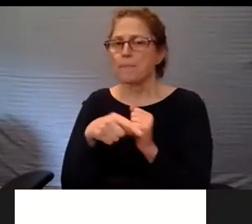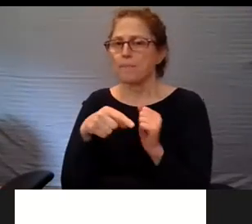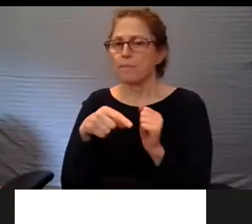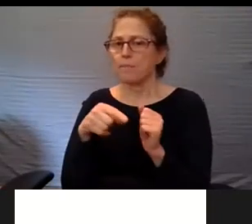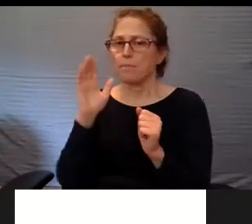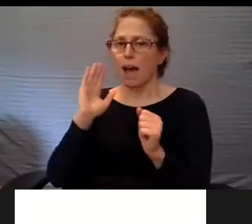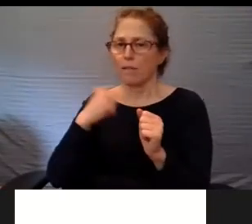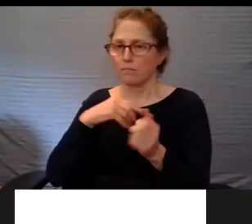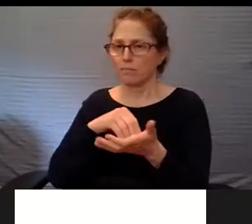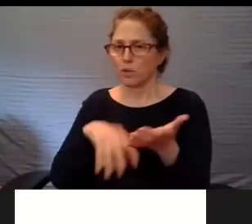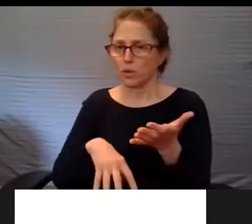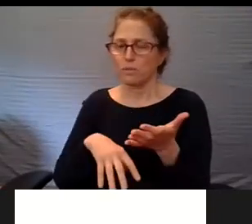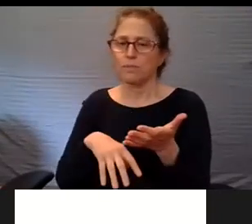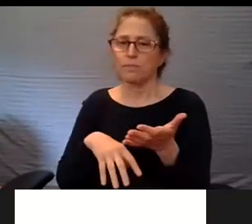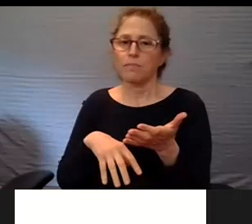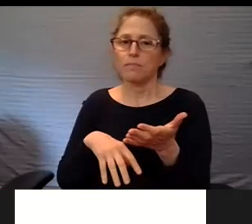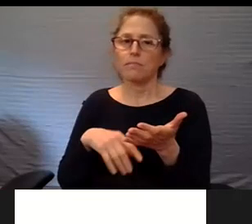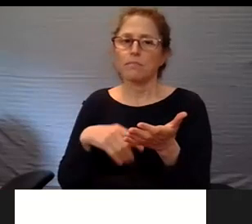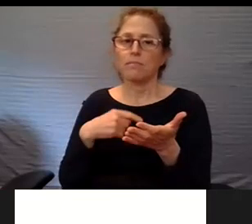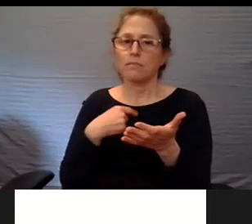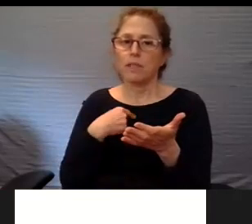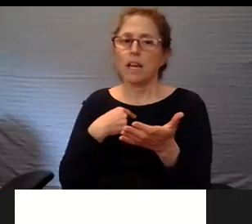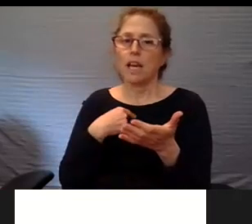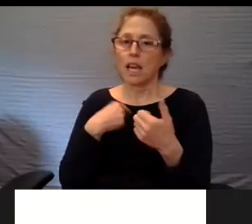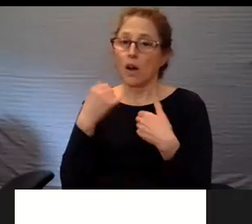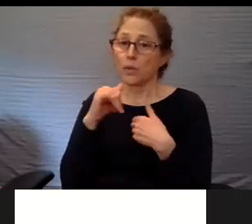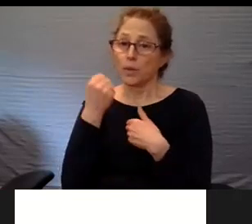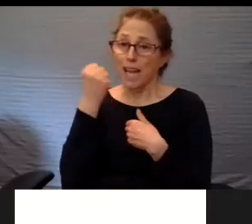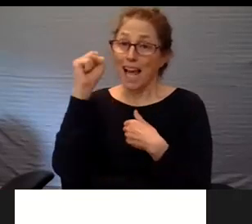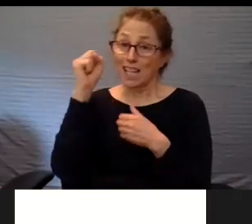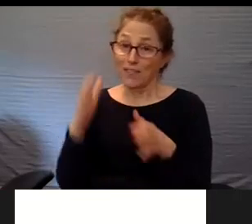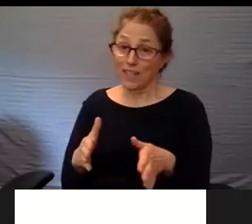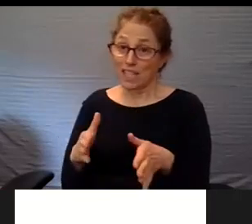and now as an activist trying to advocate